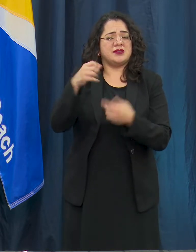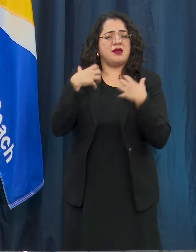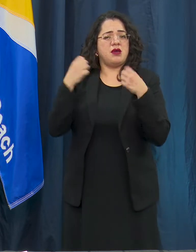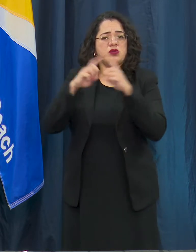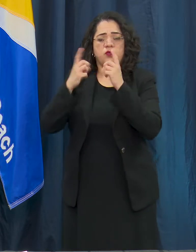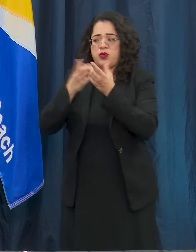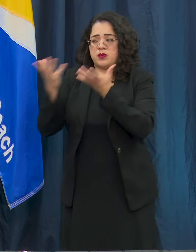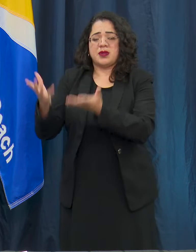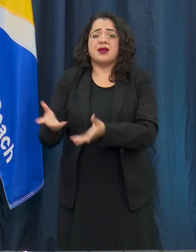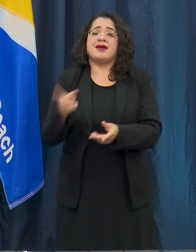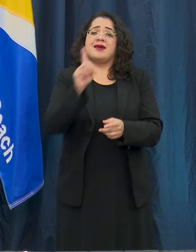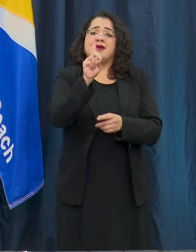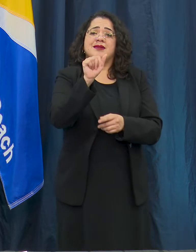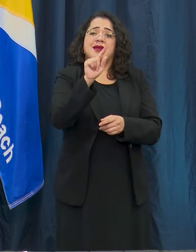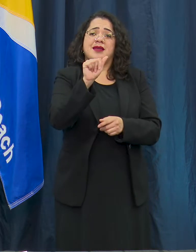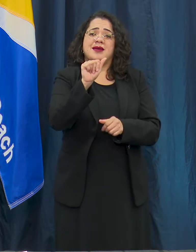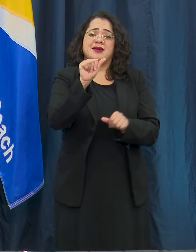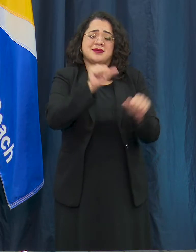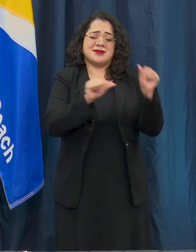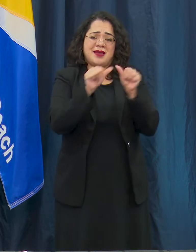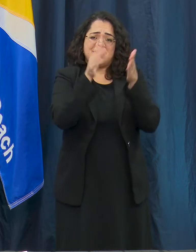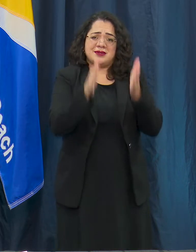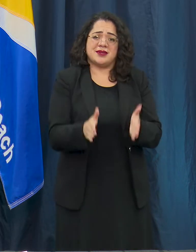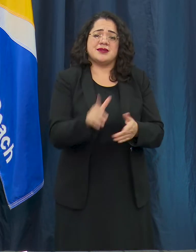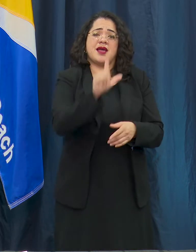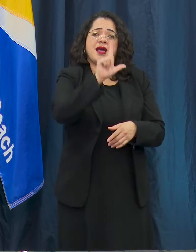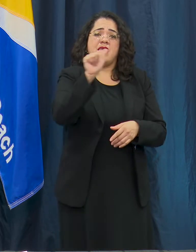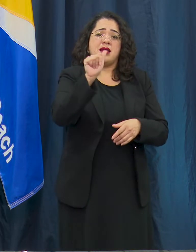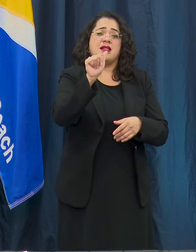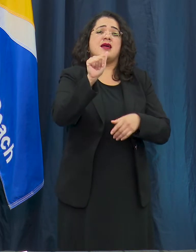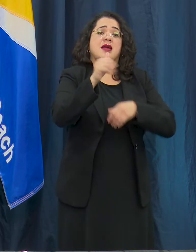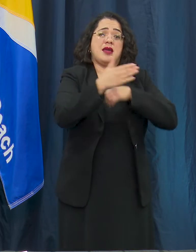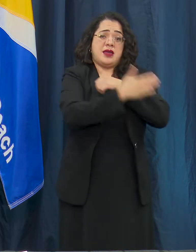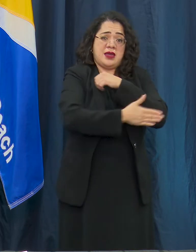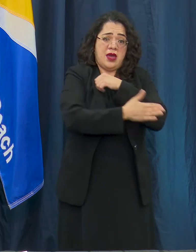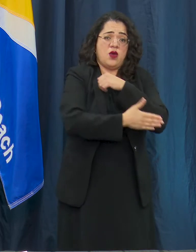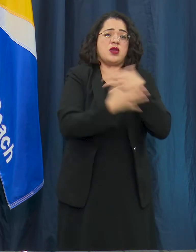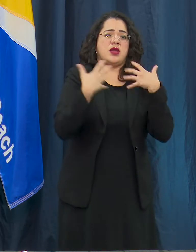and our partners at LA County health, and our partnerships, and guidance from the